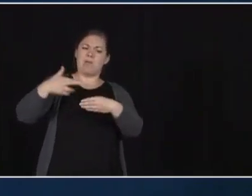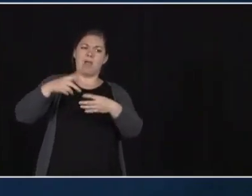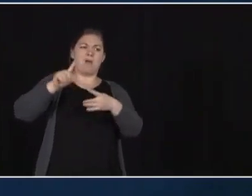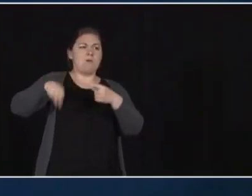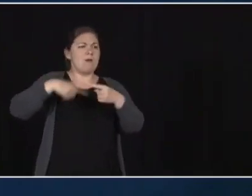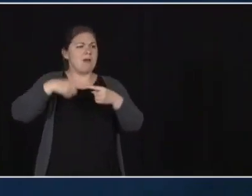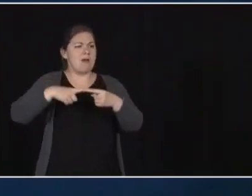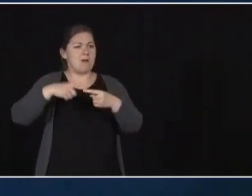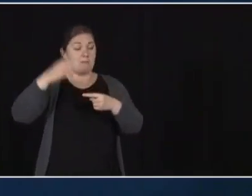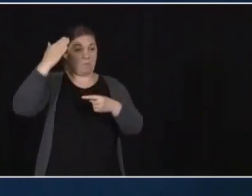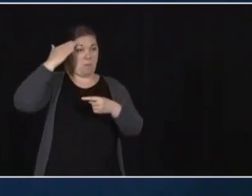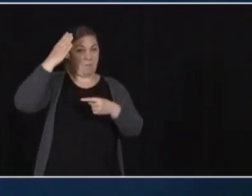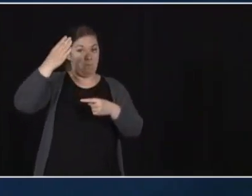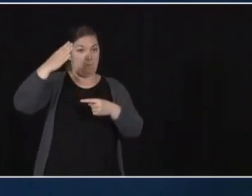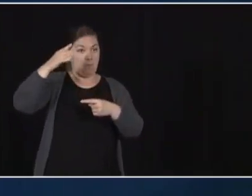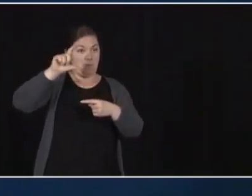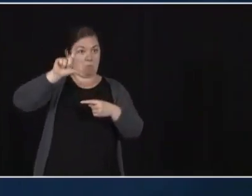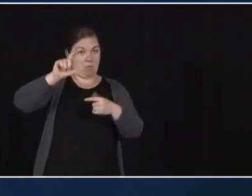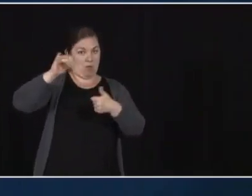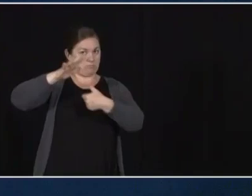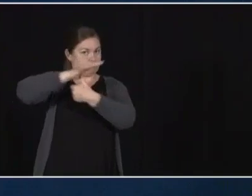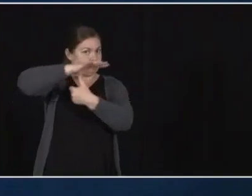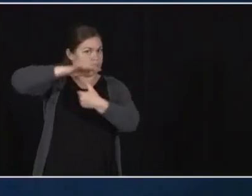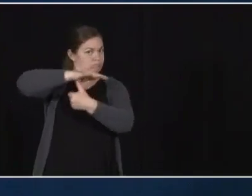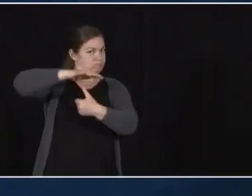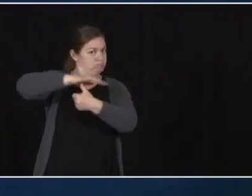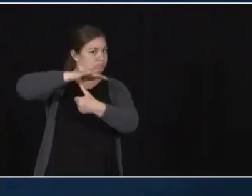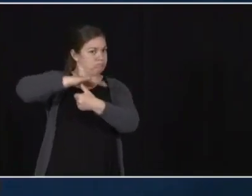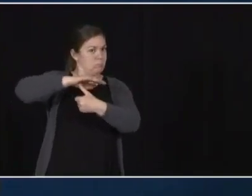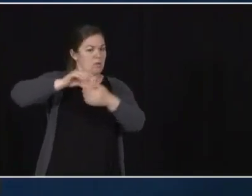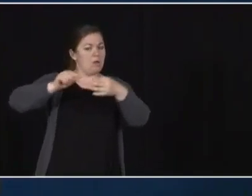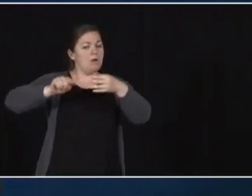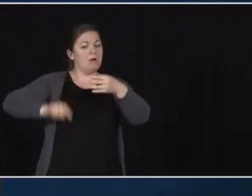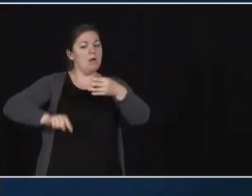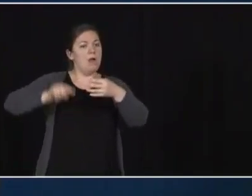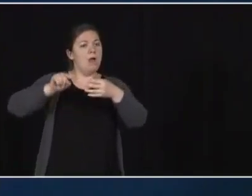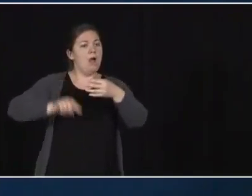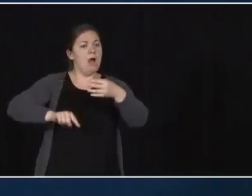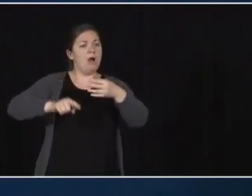I know were looking at the priority but can you perhaps speak of the next few weeks of how this